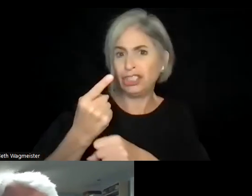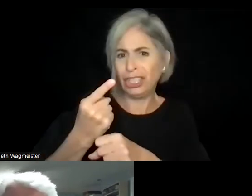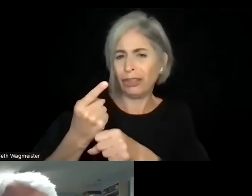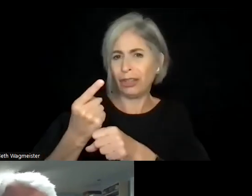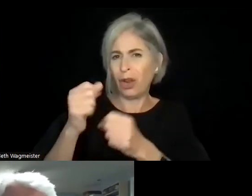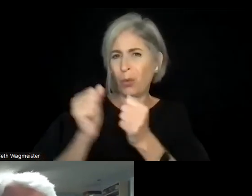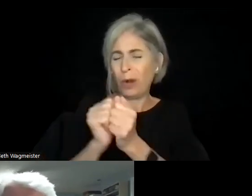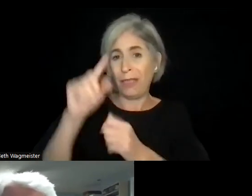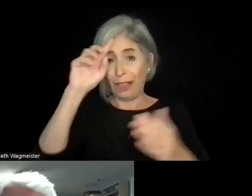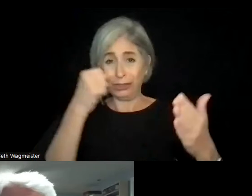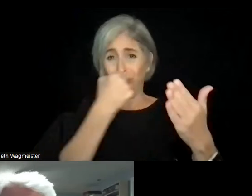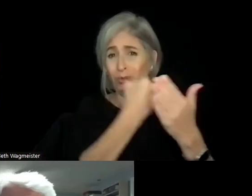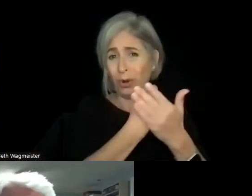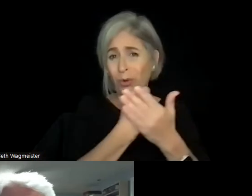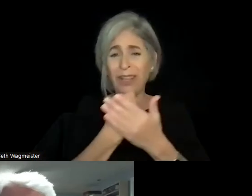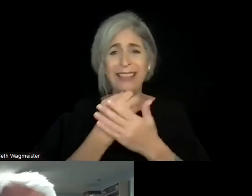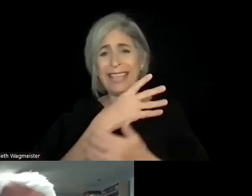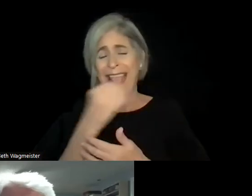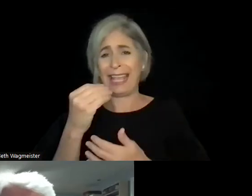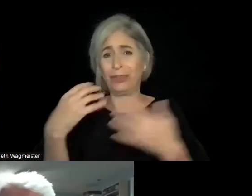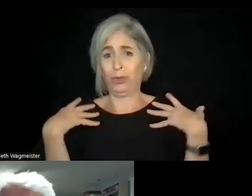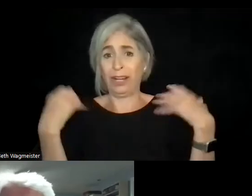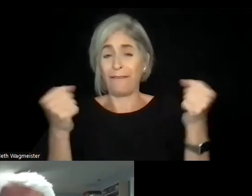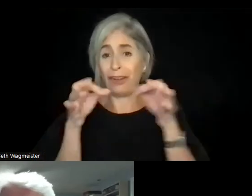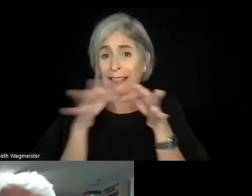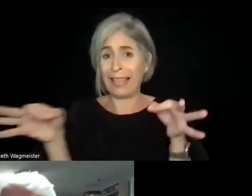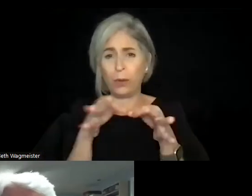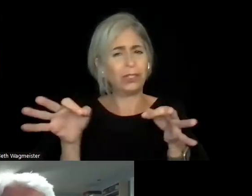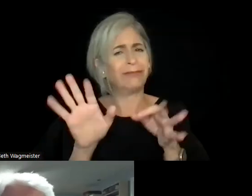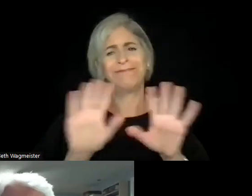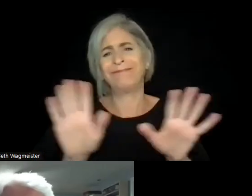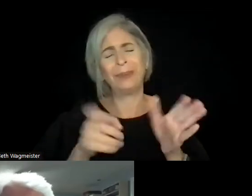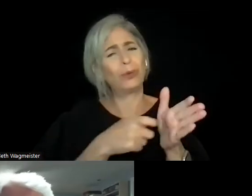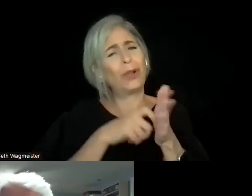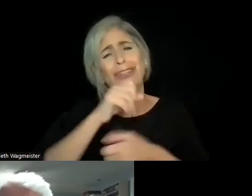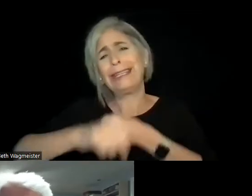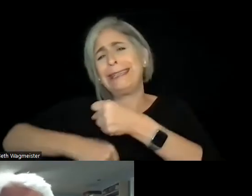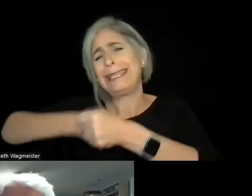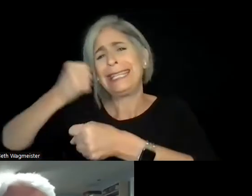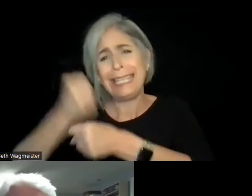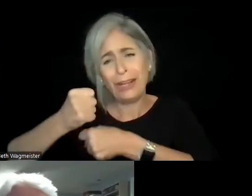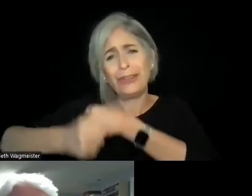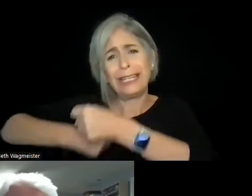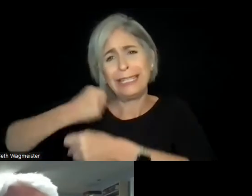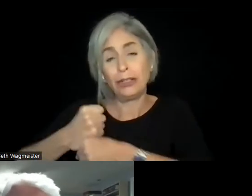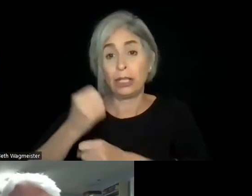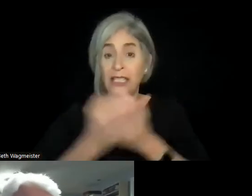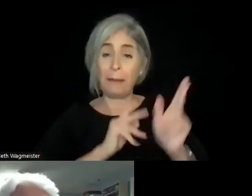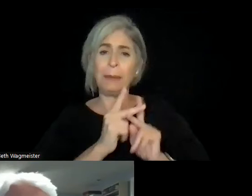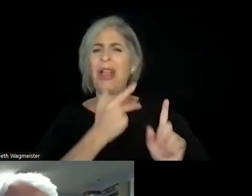misleading statements about various things we can do tomorrow, next year , when it comes to stroke and aphasia and recovering